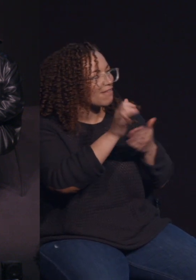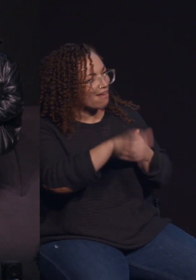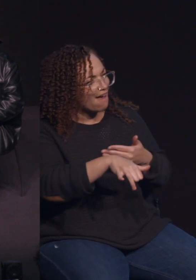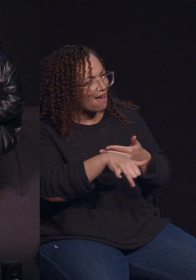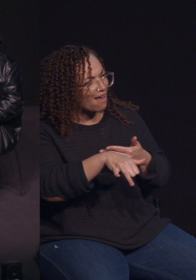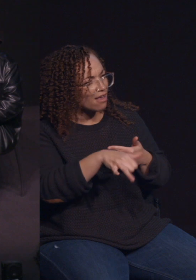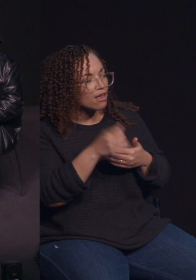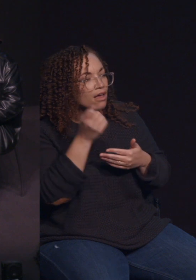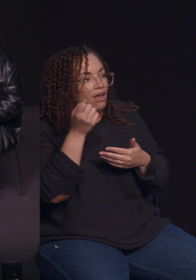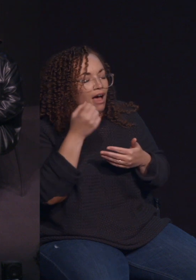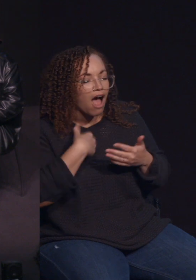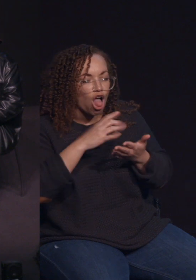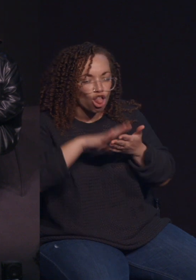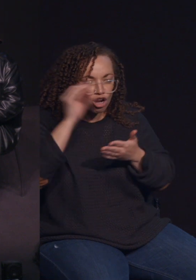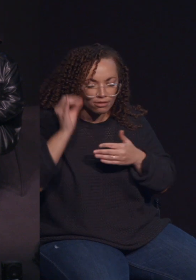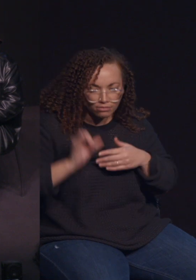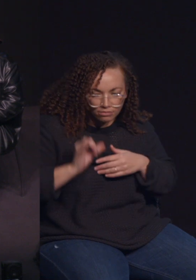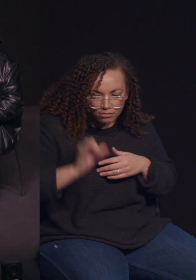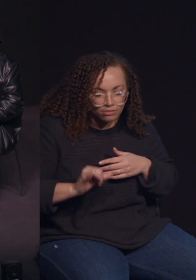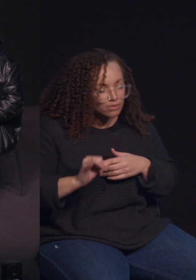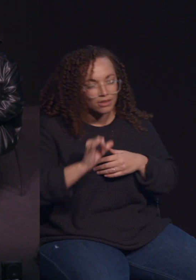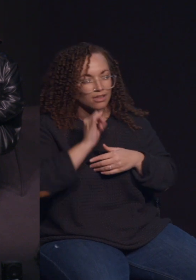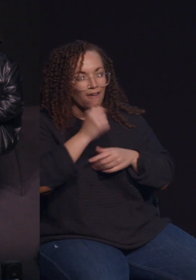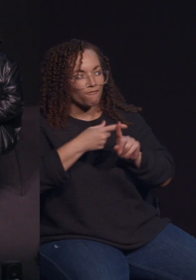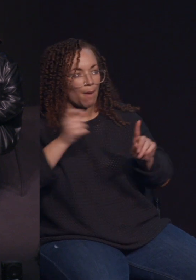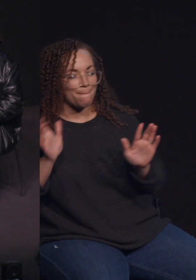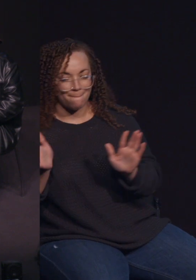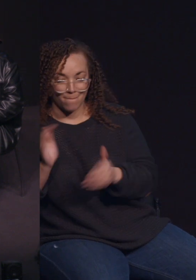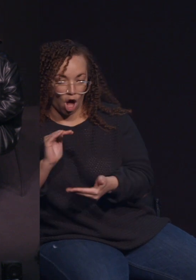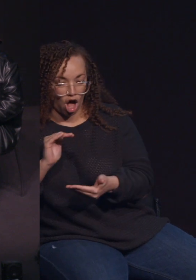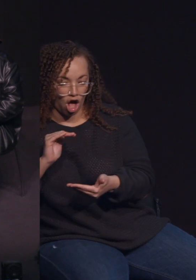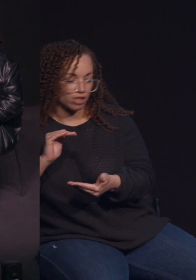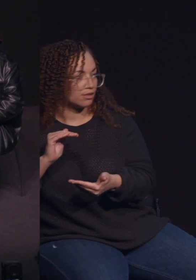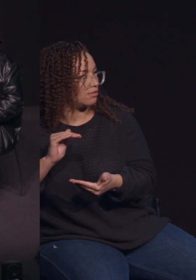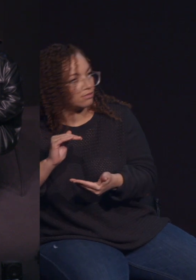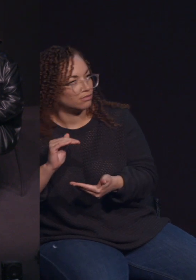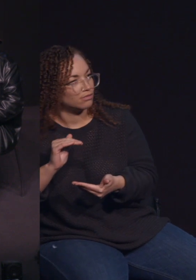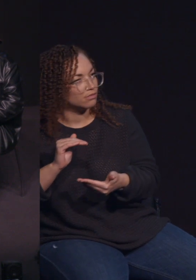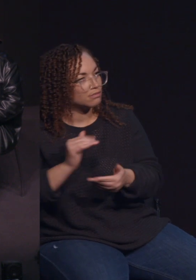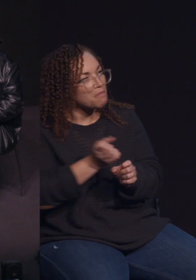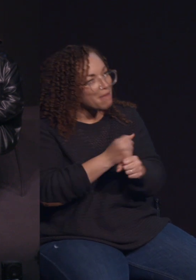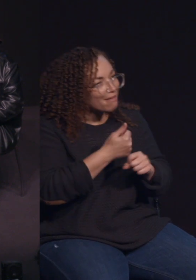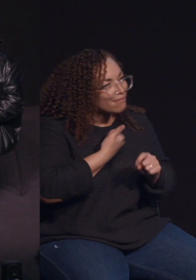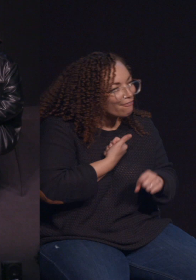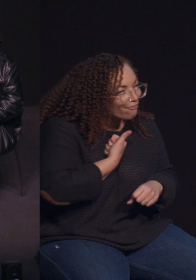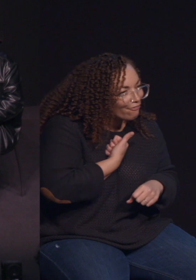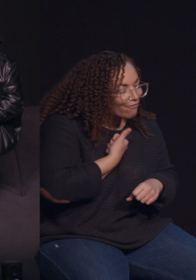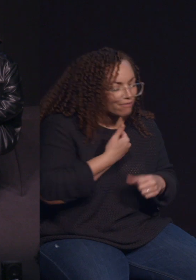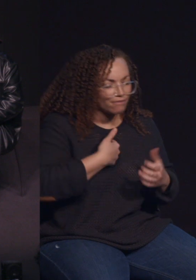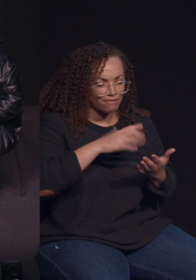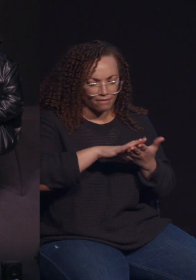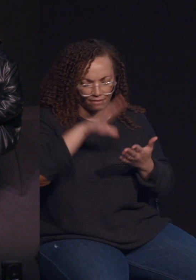I wasn't into vegetables growing up, I wanna be real. But I was into this idea that I started to understand and see,